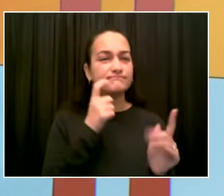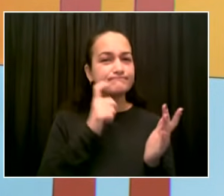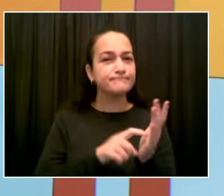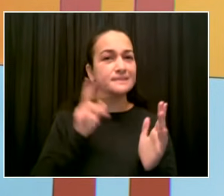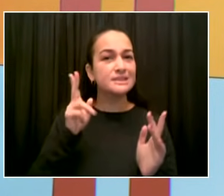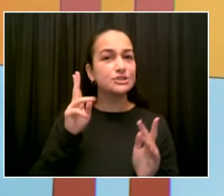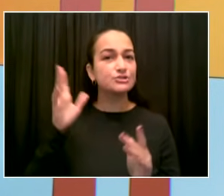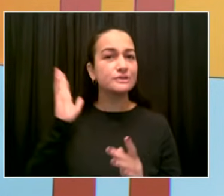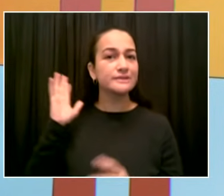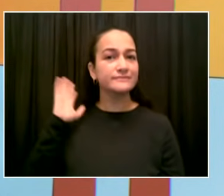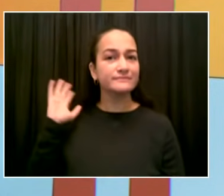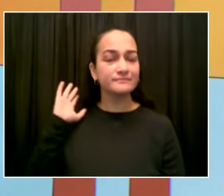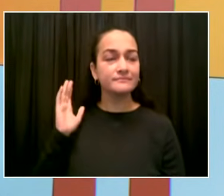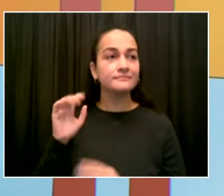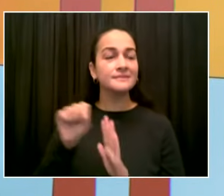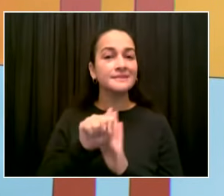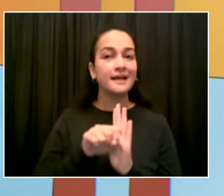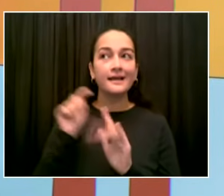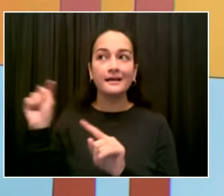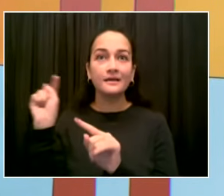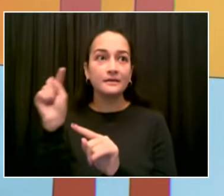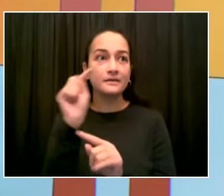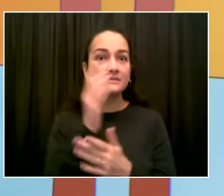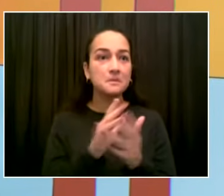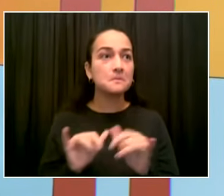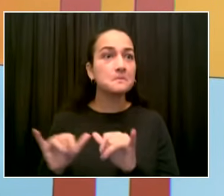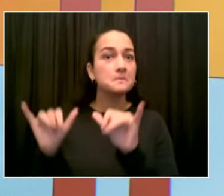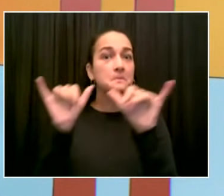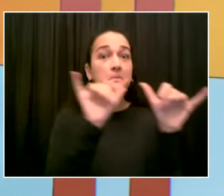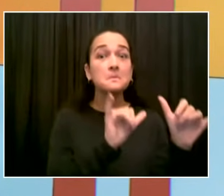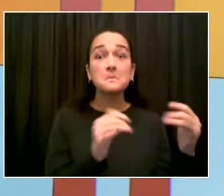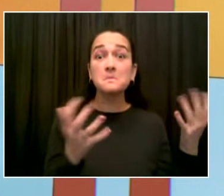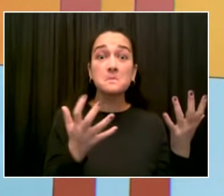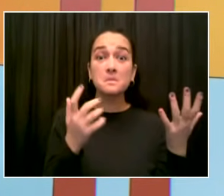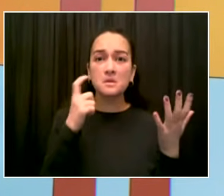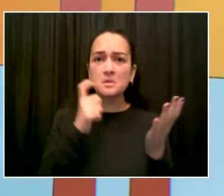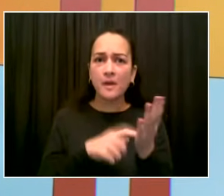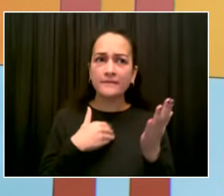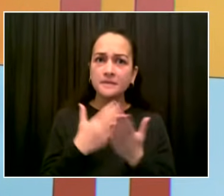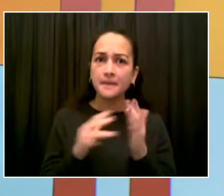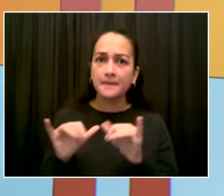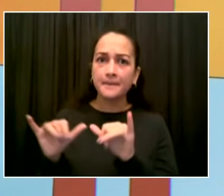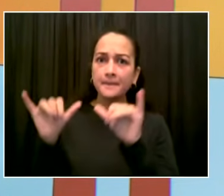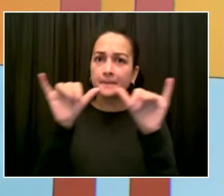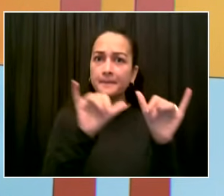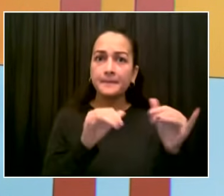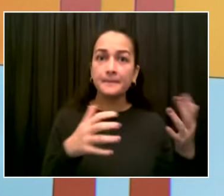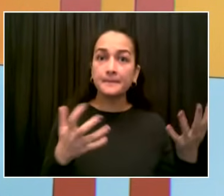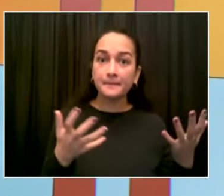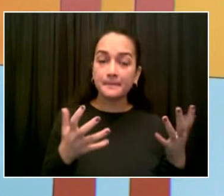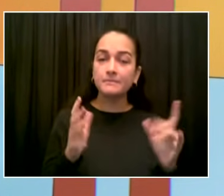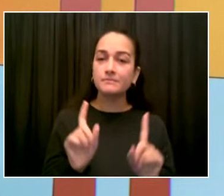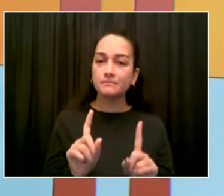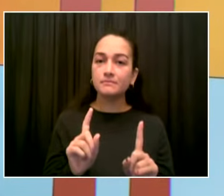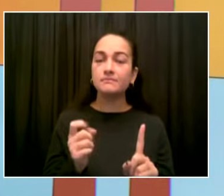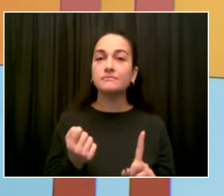THE STATE'S STANDARD GOING BACK TO THE 19th CENTURY IN■ç NEW YORK AND CARRYING